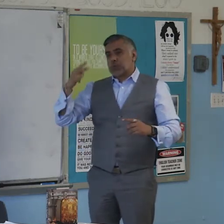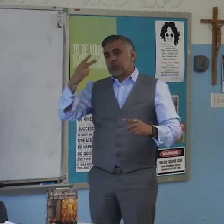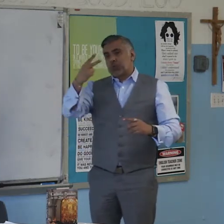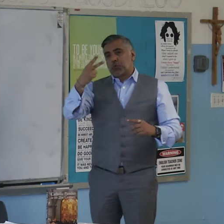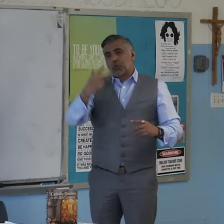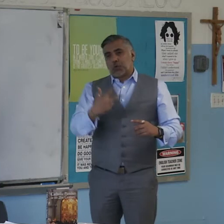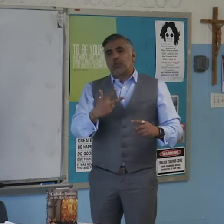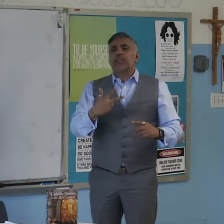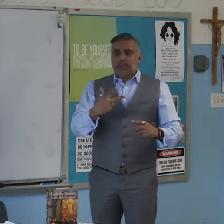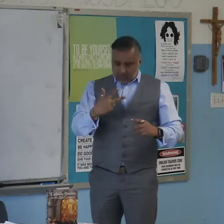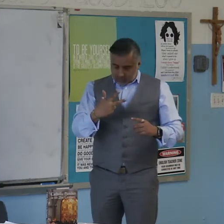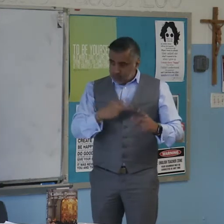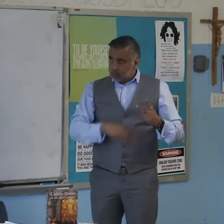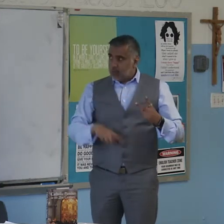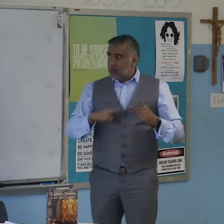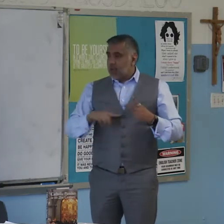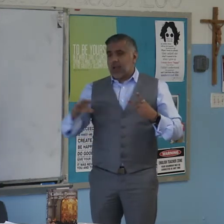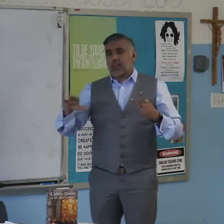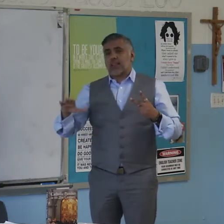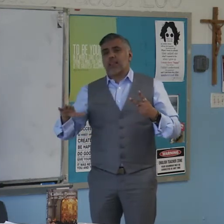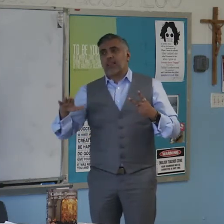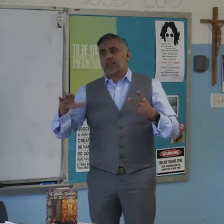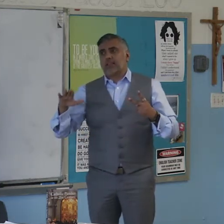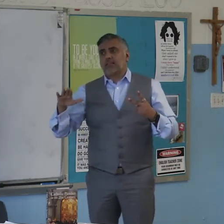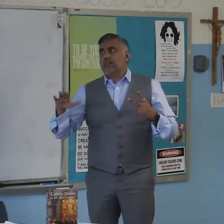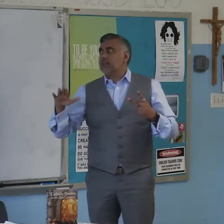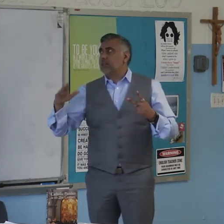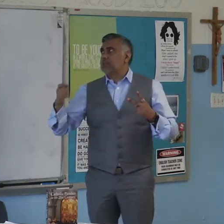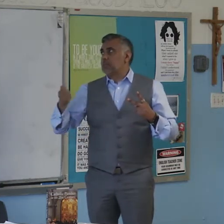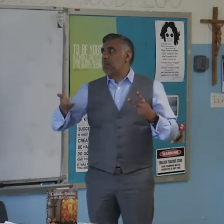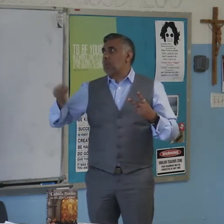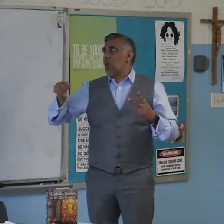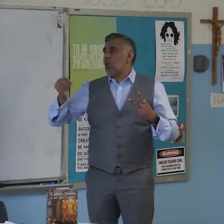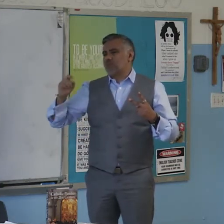yes they are doing that, less so in a sense of the very much so. "Are there